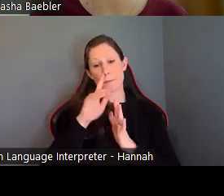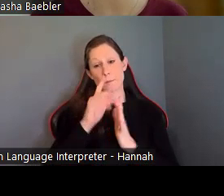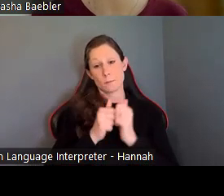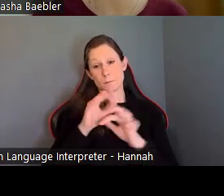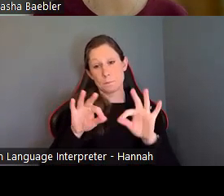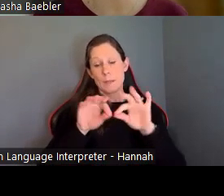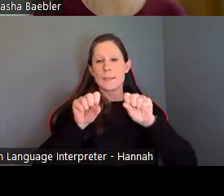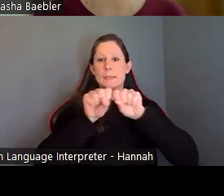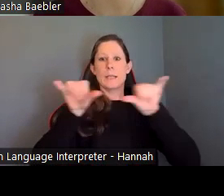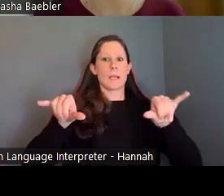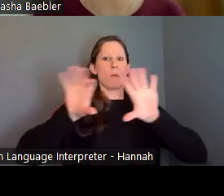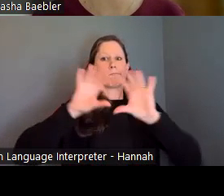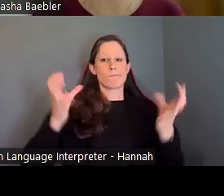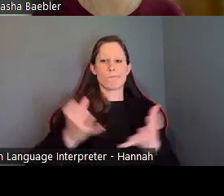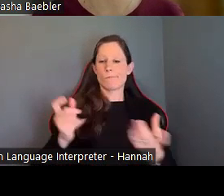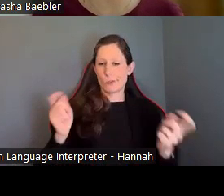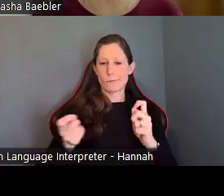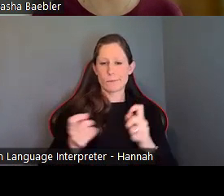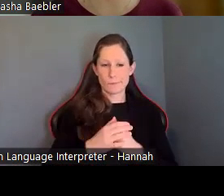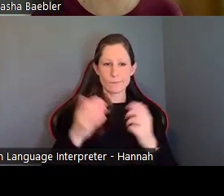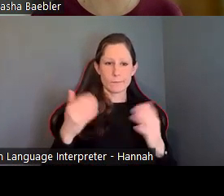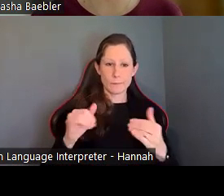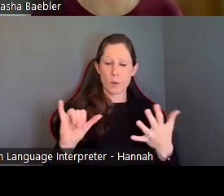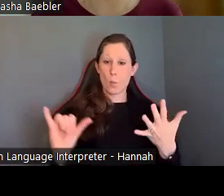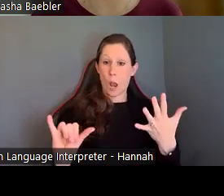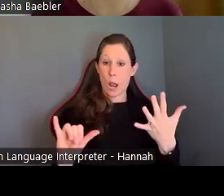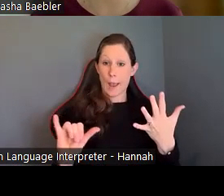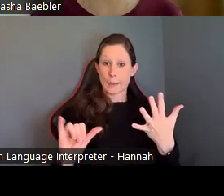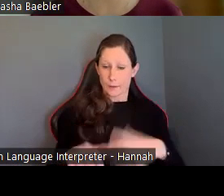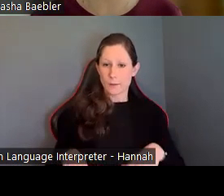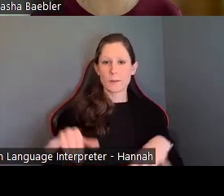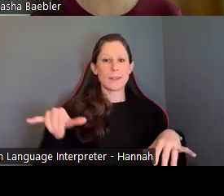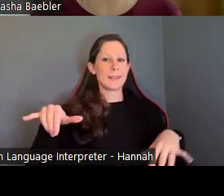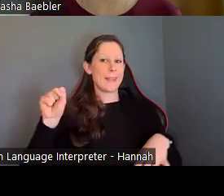Y -- the Y is yes and not yes but.